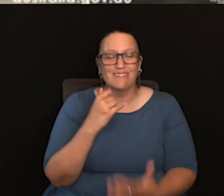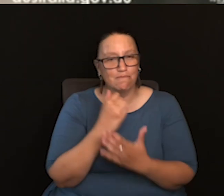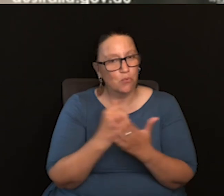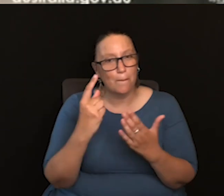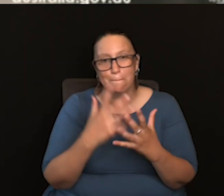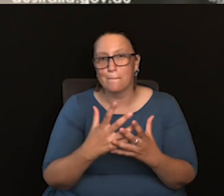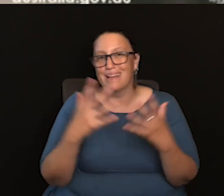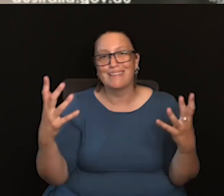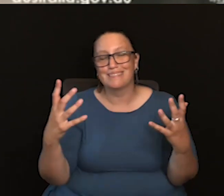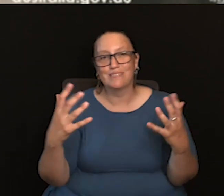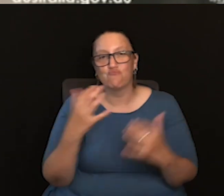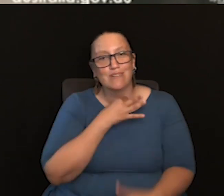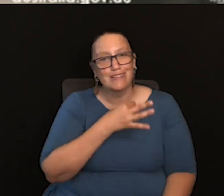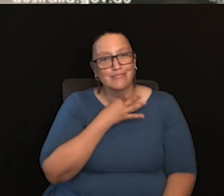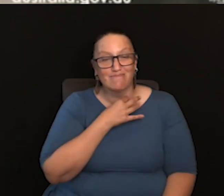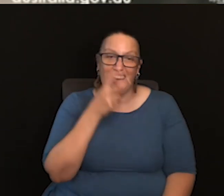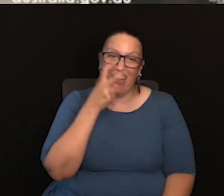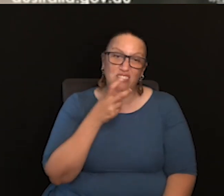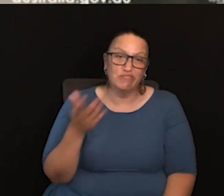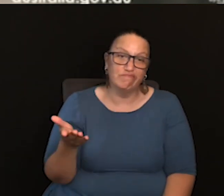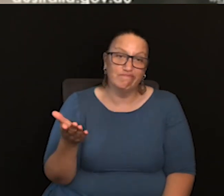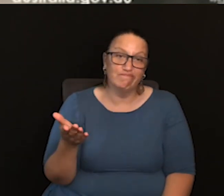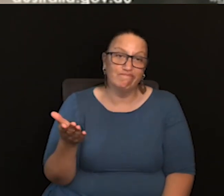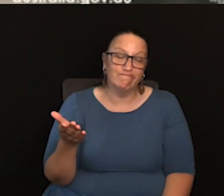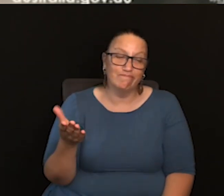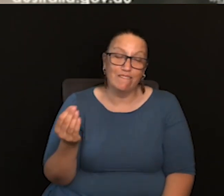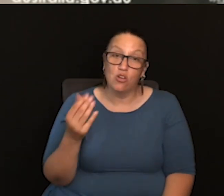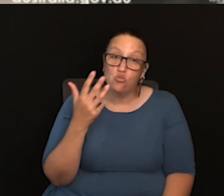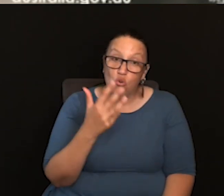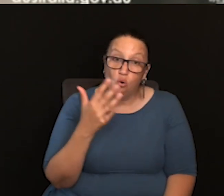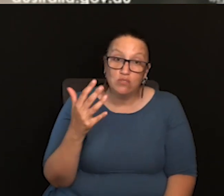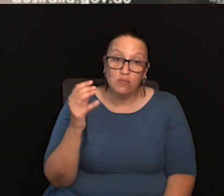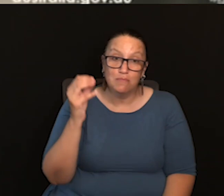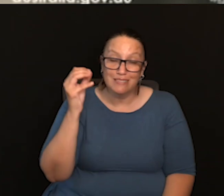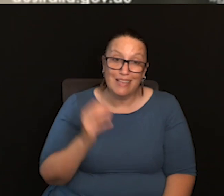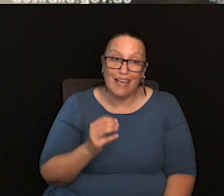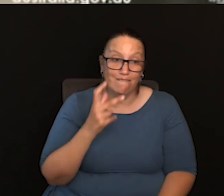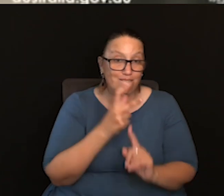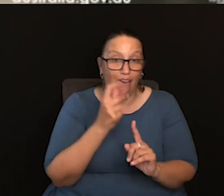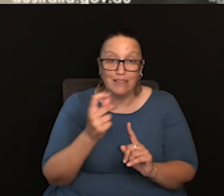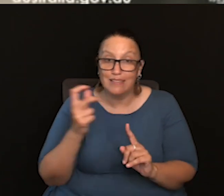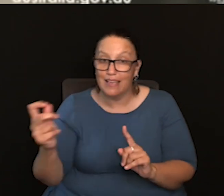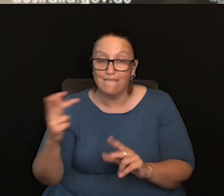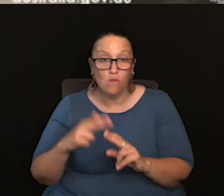for the over 70s, and indeed the over 50s is an enormously important protection.